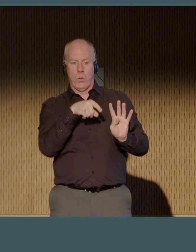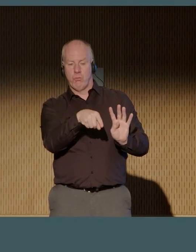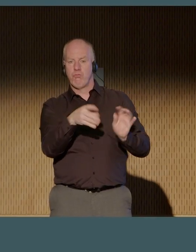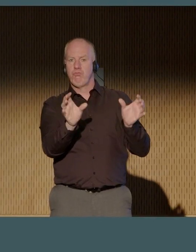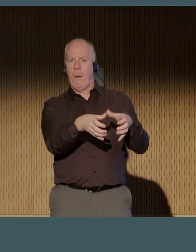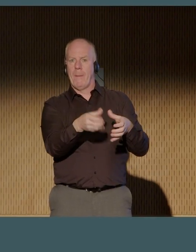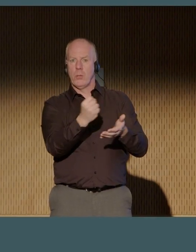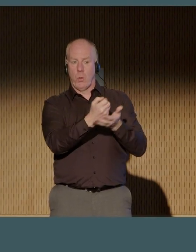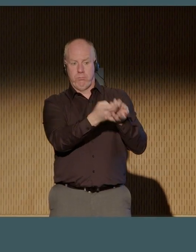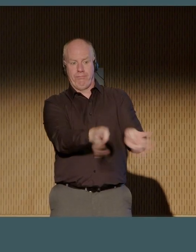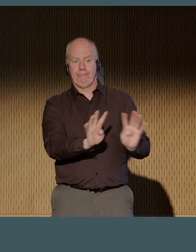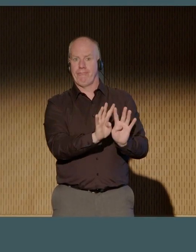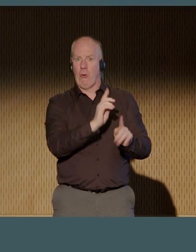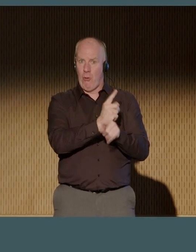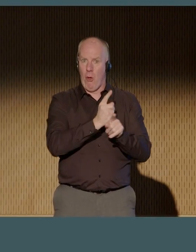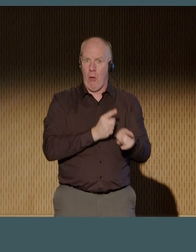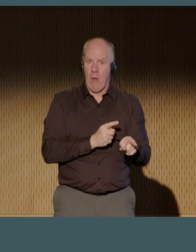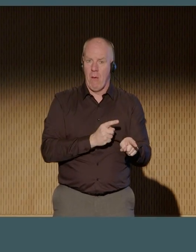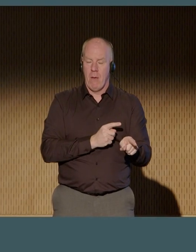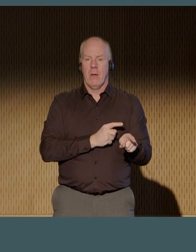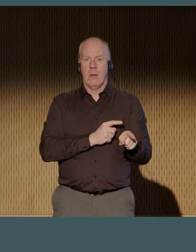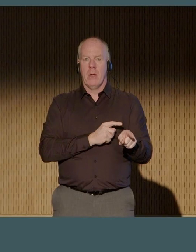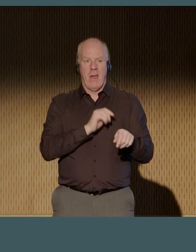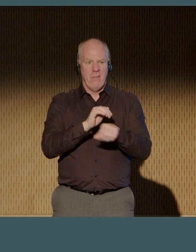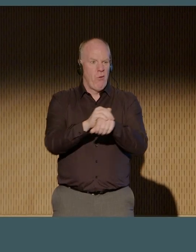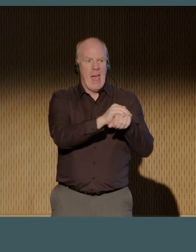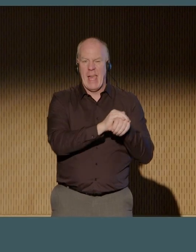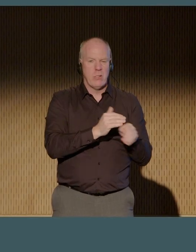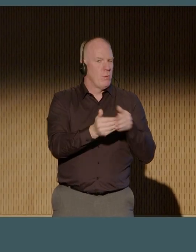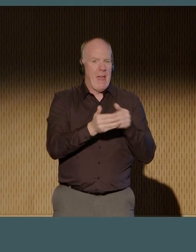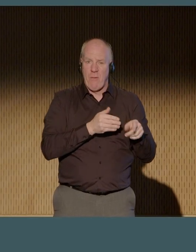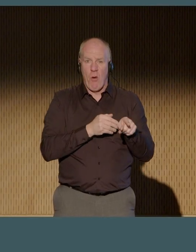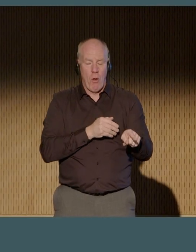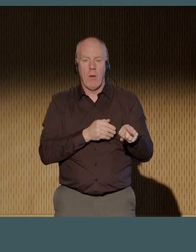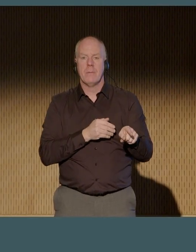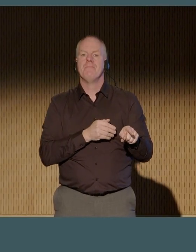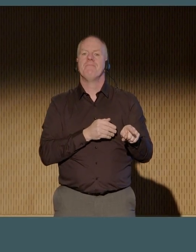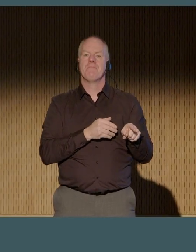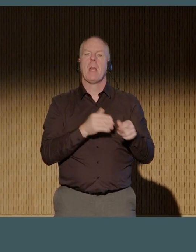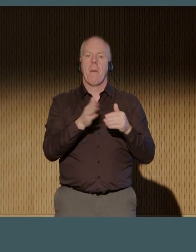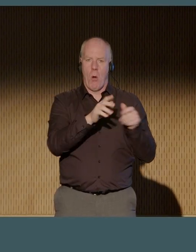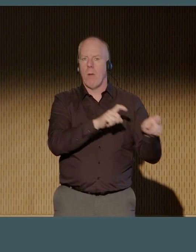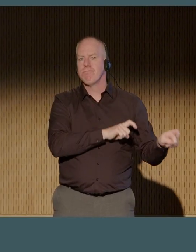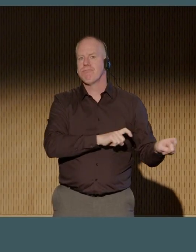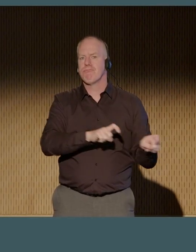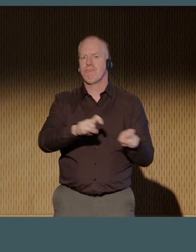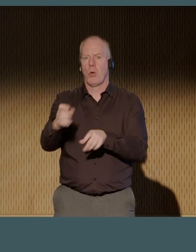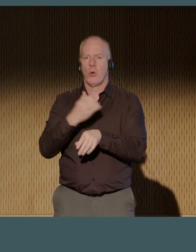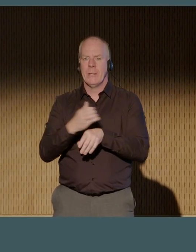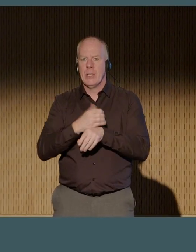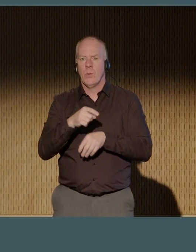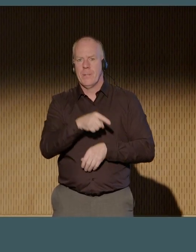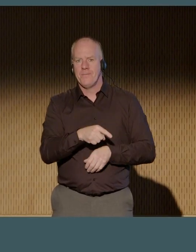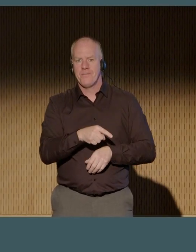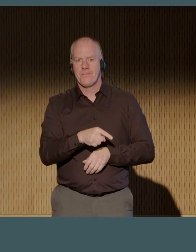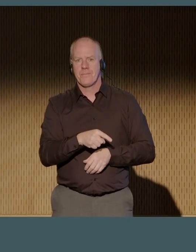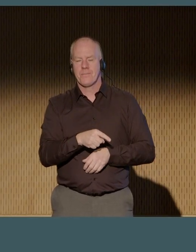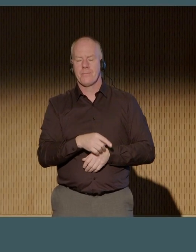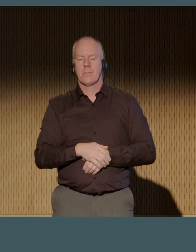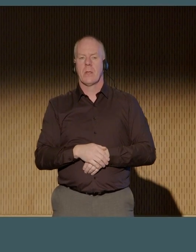around them, whether their friends or whoever, are more likely to continue. But it would be really